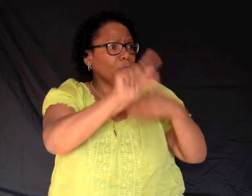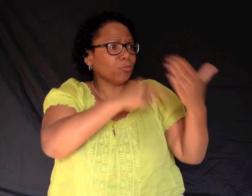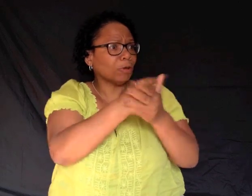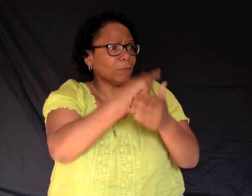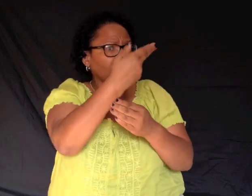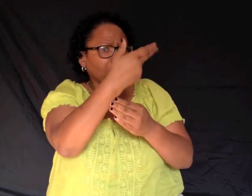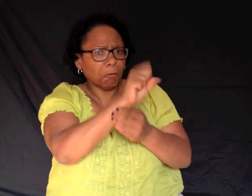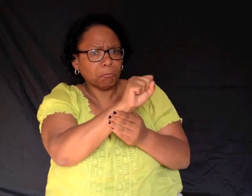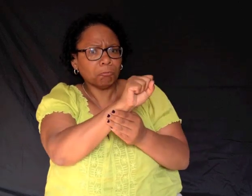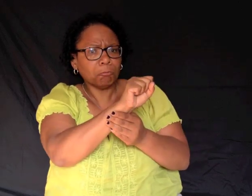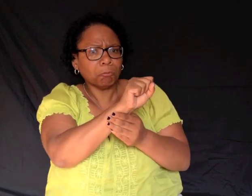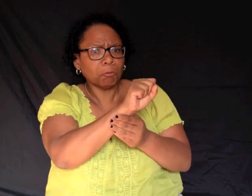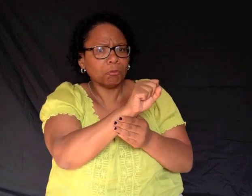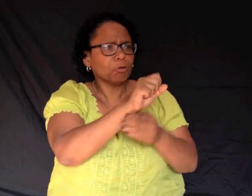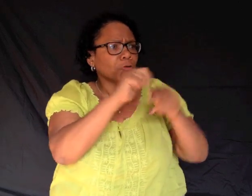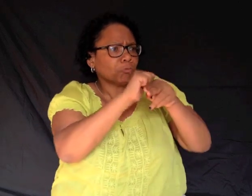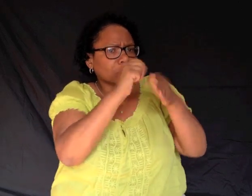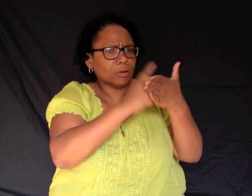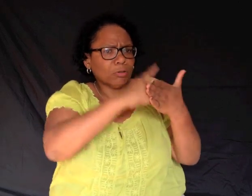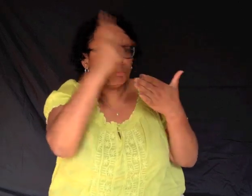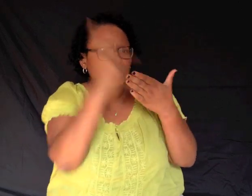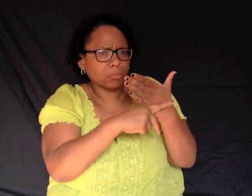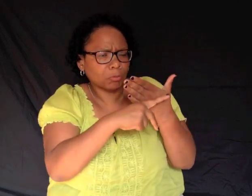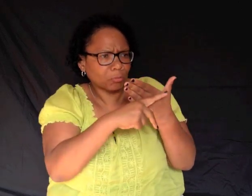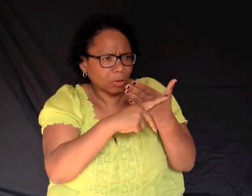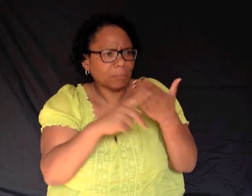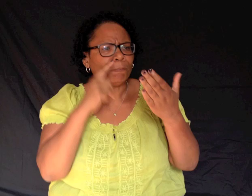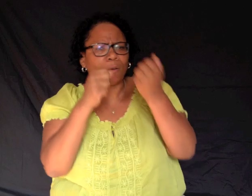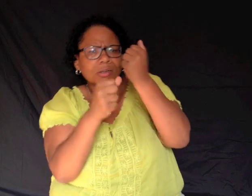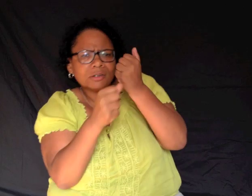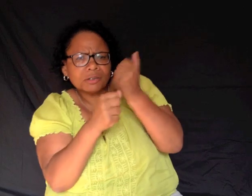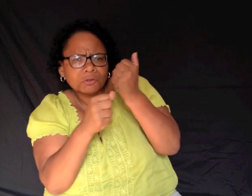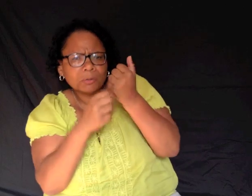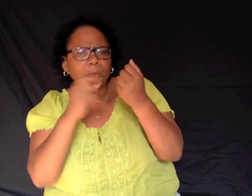to post-secondary training programs,